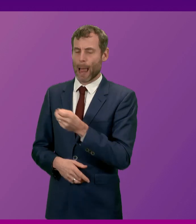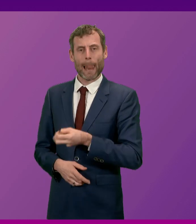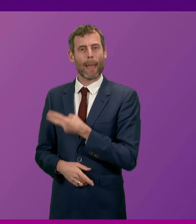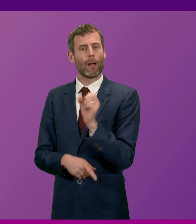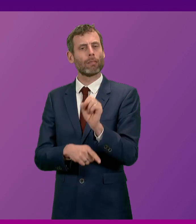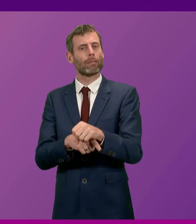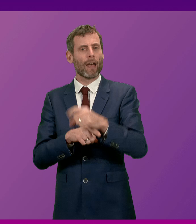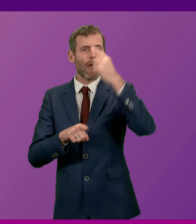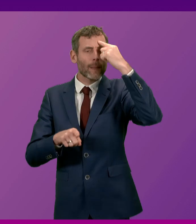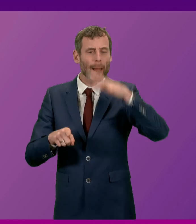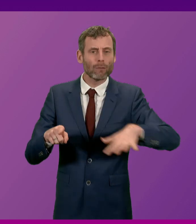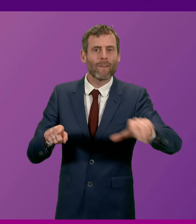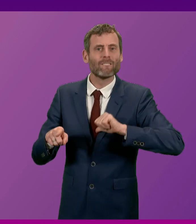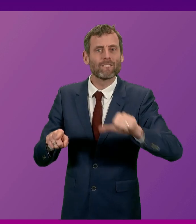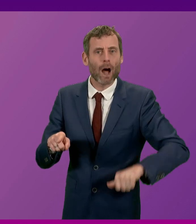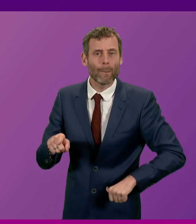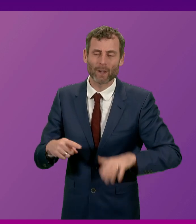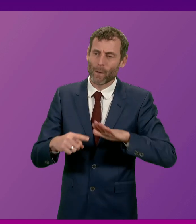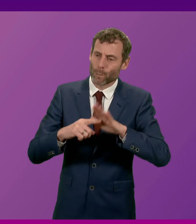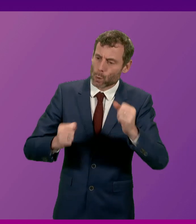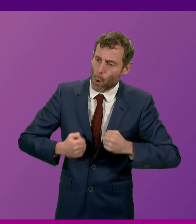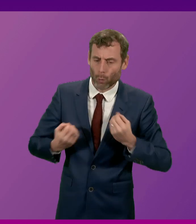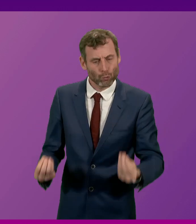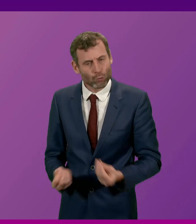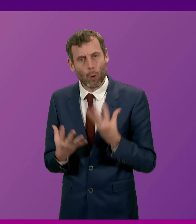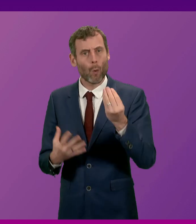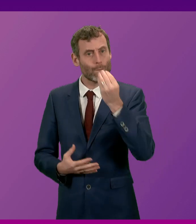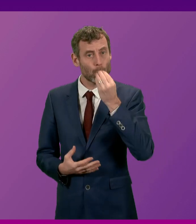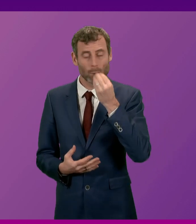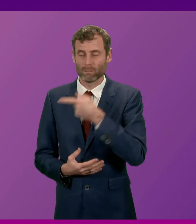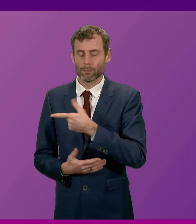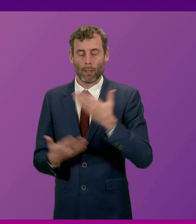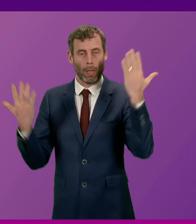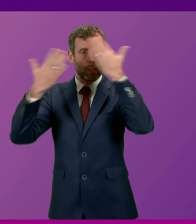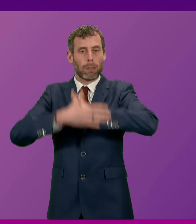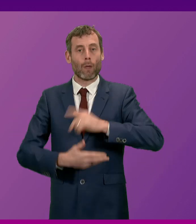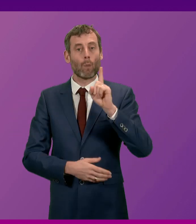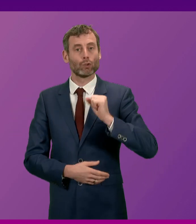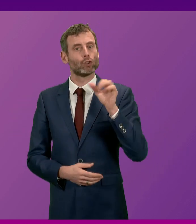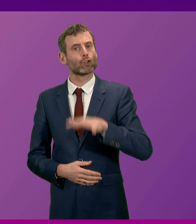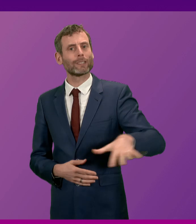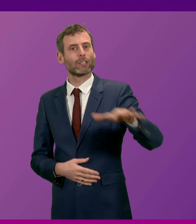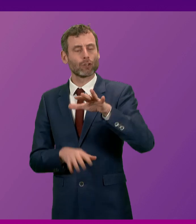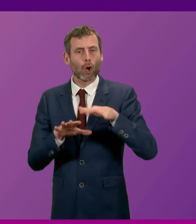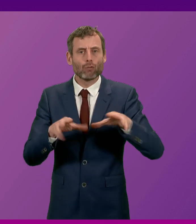food security or the prosperity of rural Scotland and its economy. Will the First Minister outline